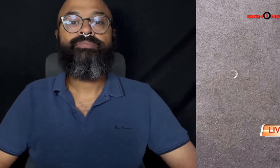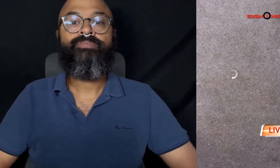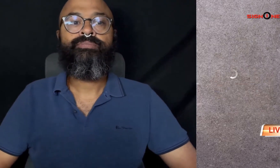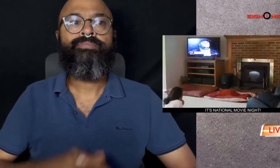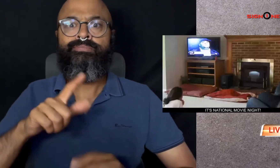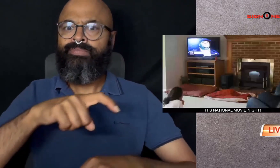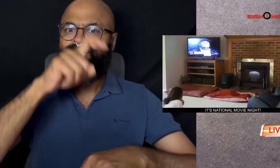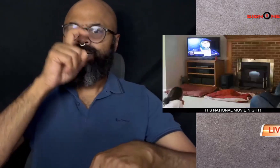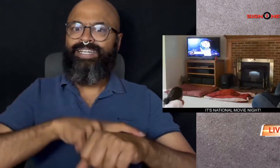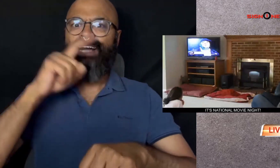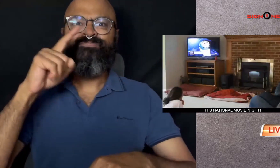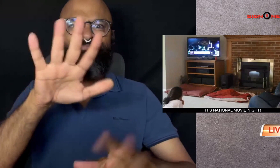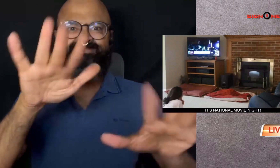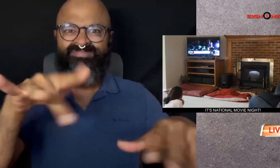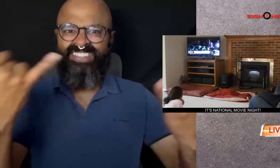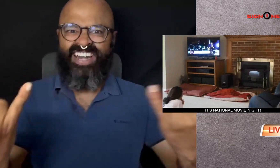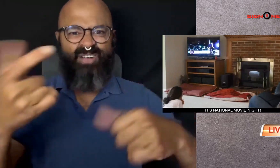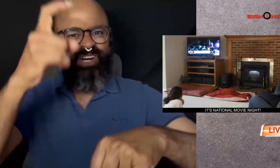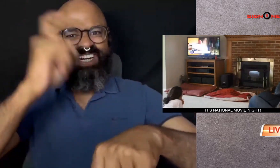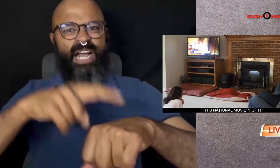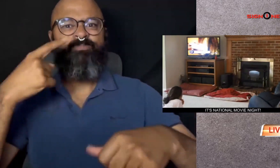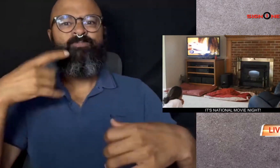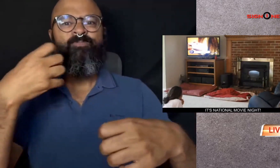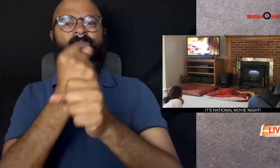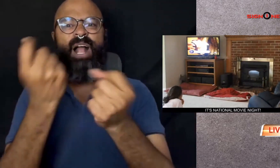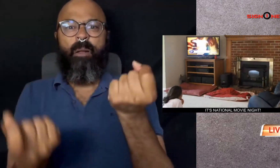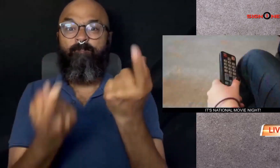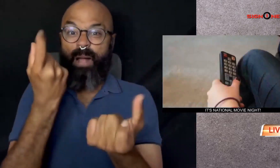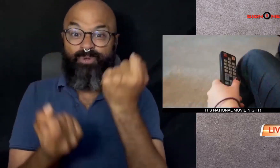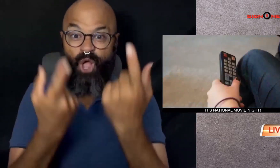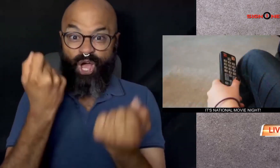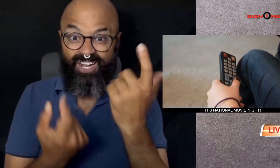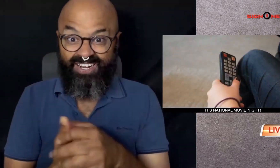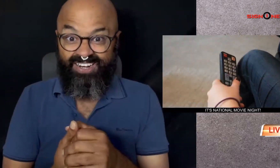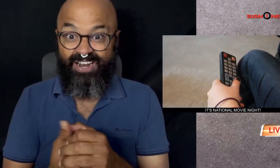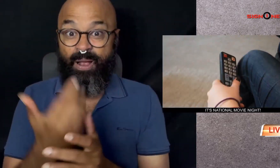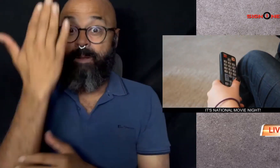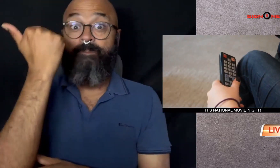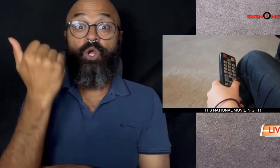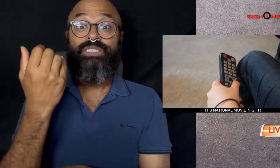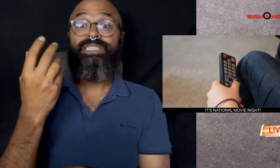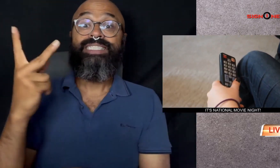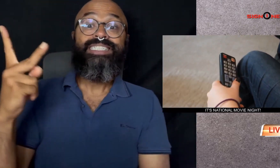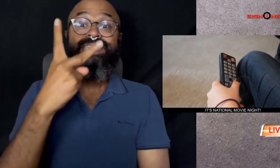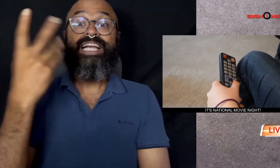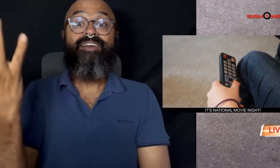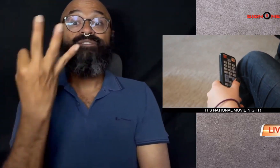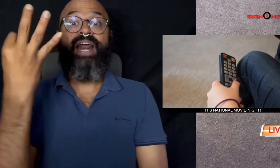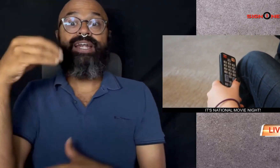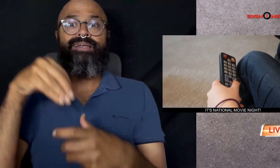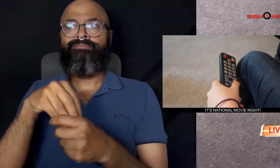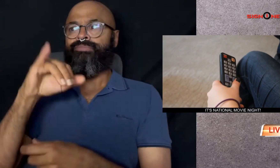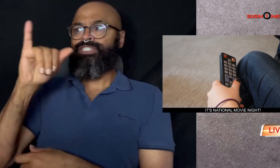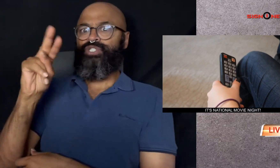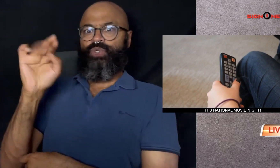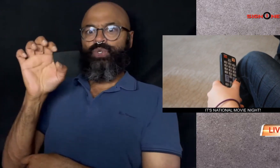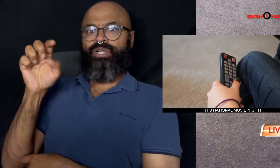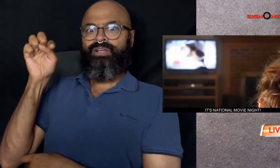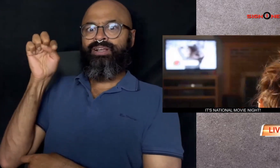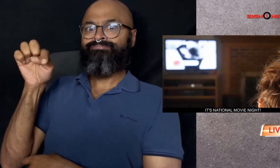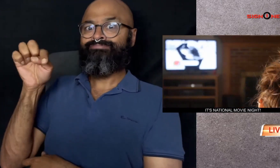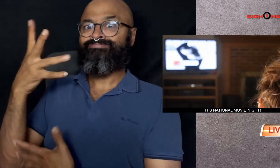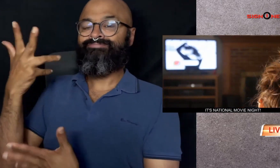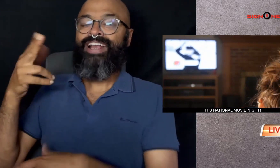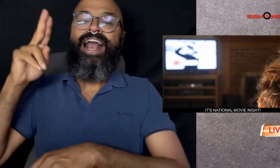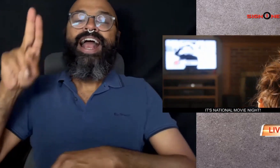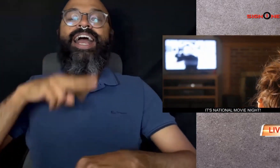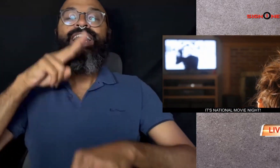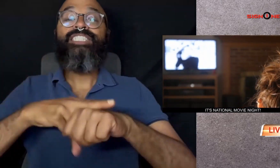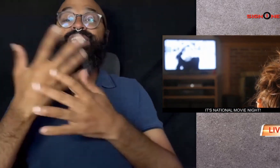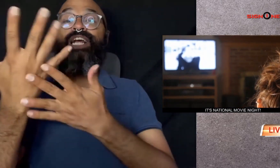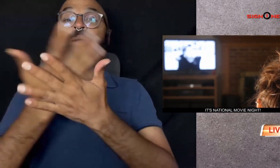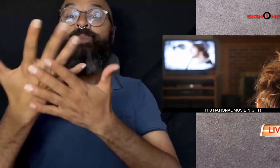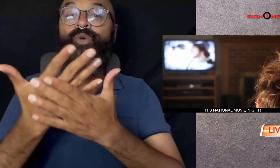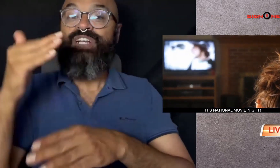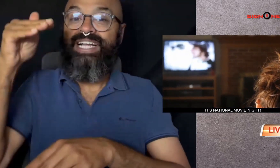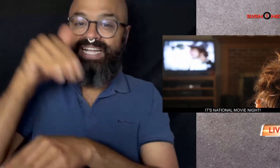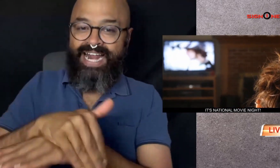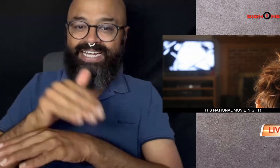it is time to make some popcorn because the second Friday in June is national movie night